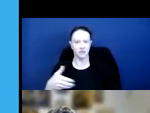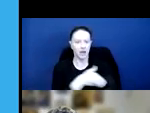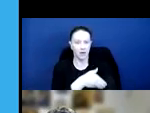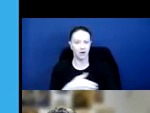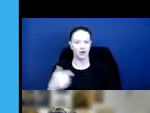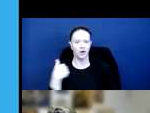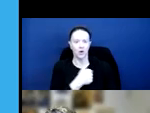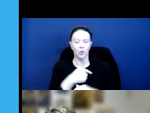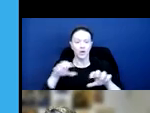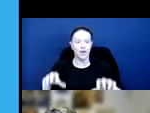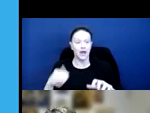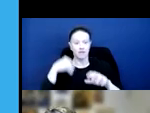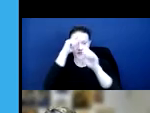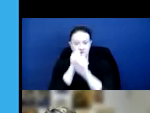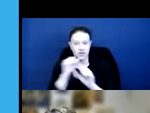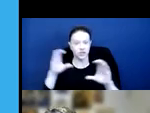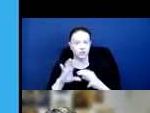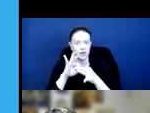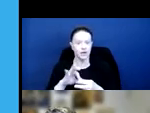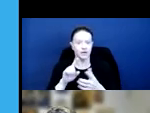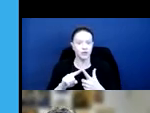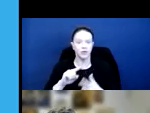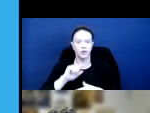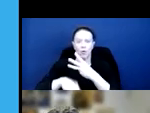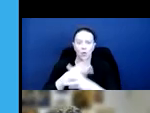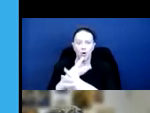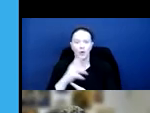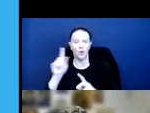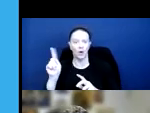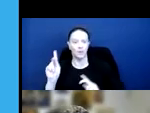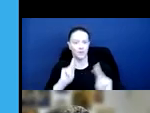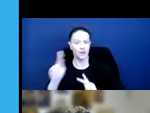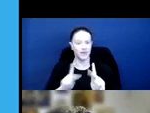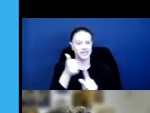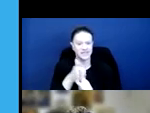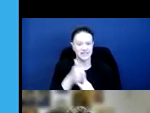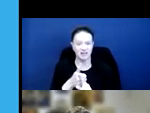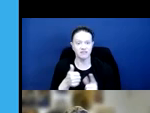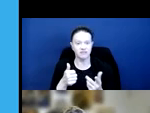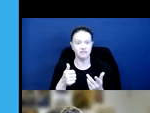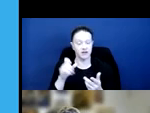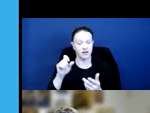So, advocacy and policy which we'll learn more about today, convener by convening spaces, like these ones, like this one,